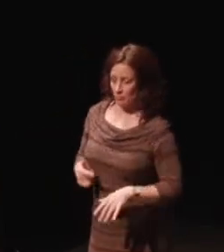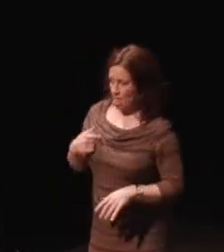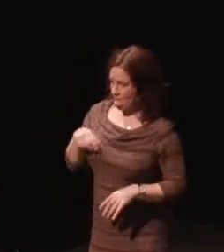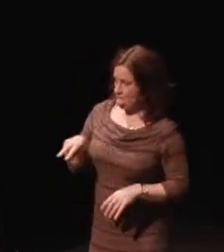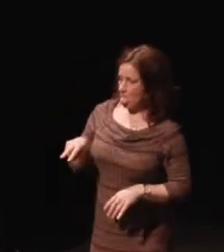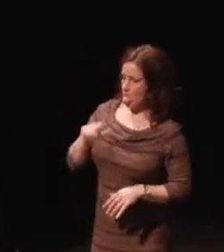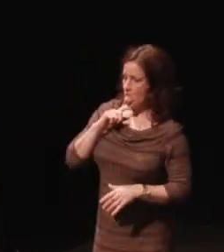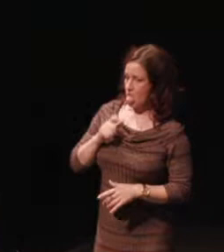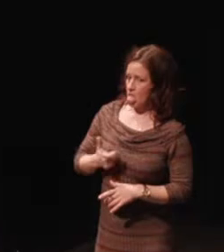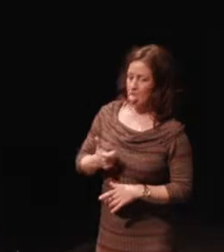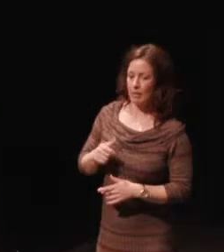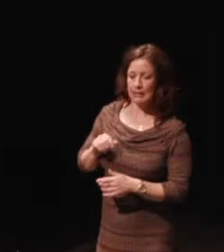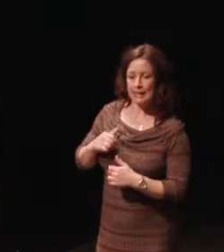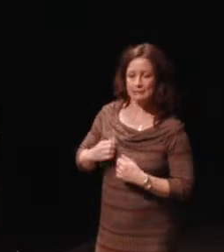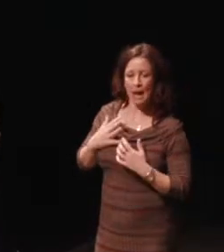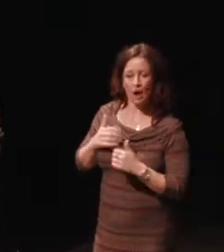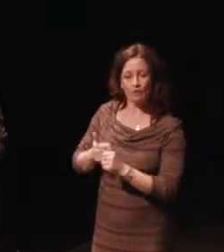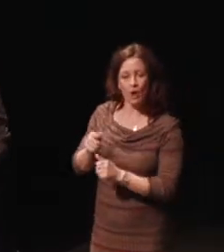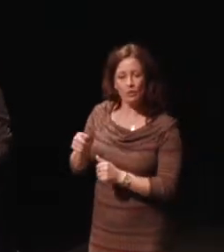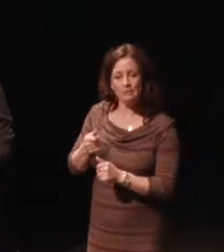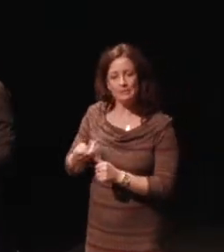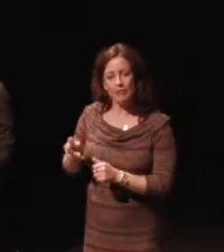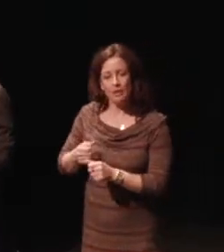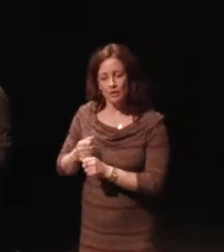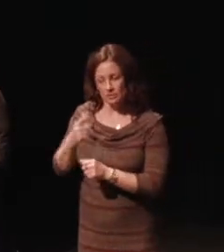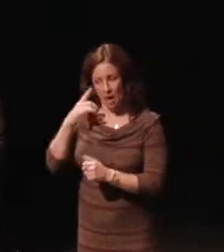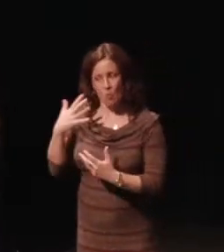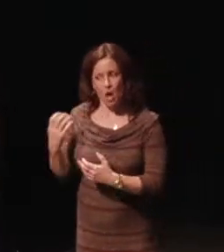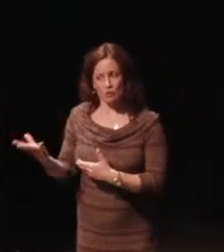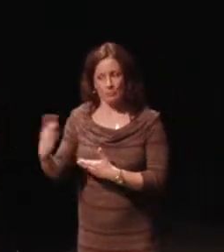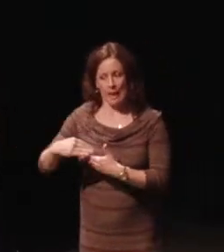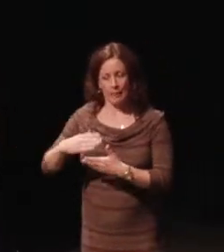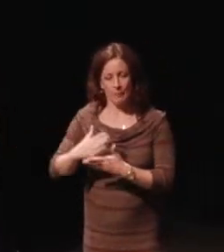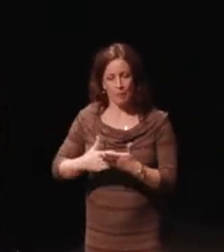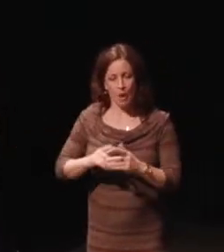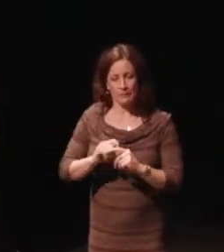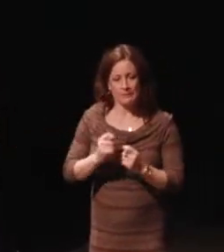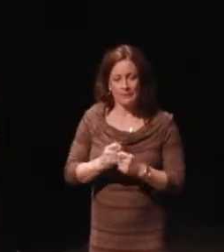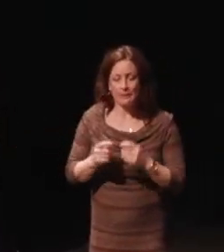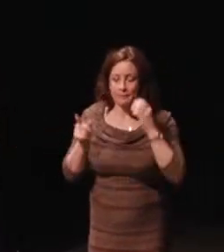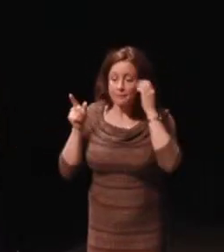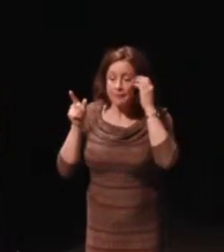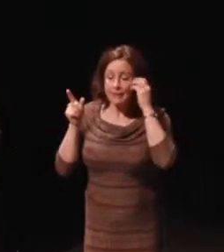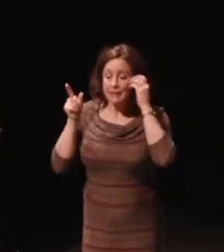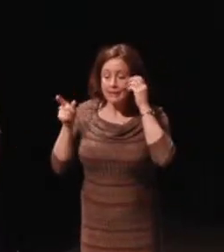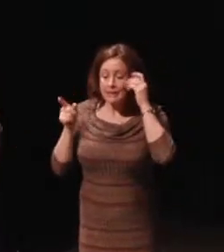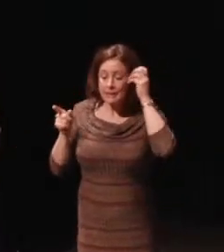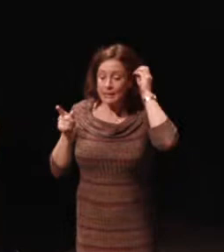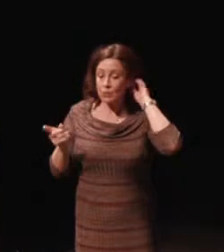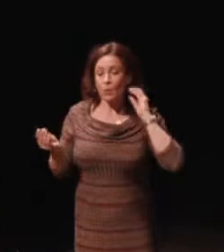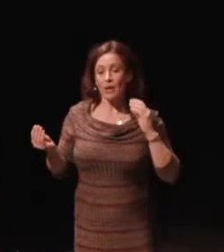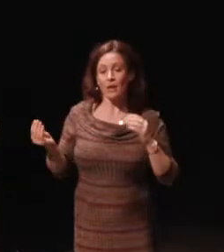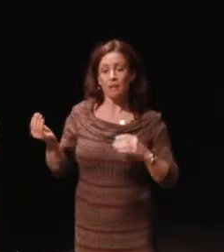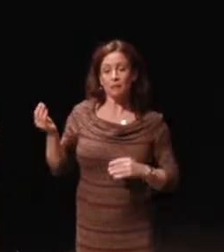several years that I wanted to make him a member of the team, and he was giving us accessibility advice even